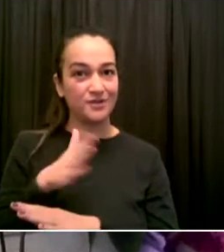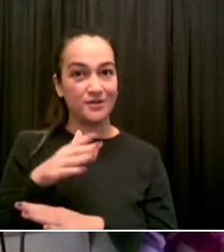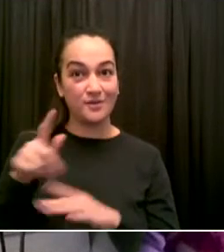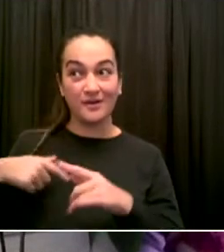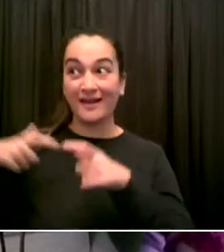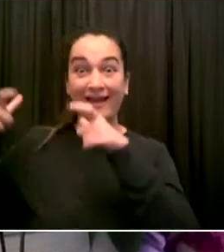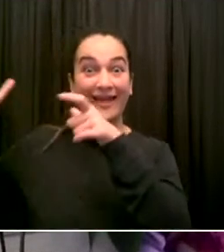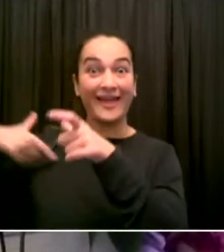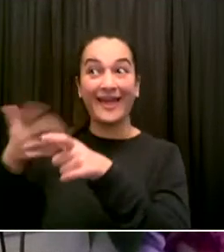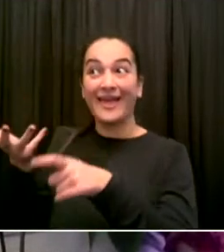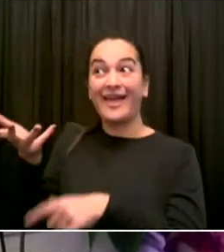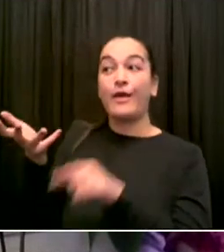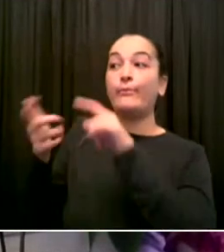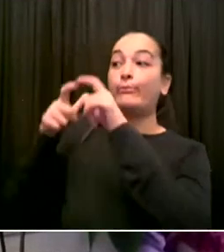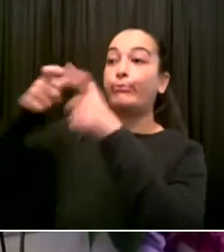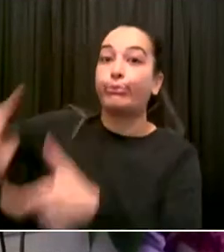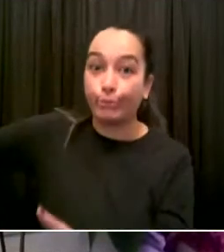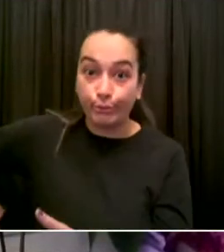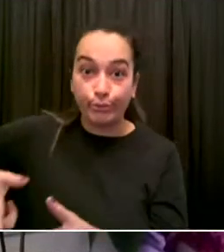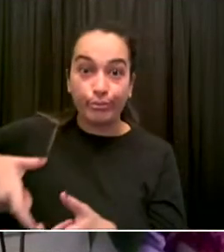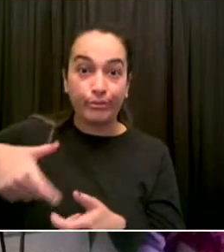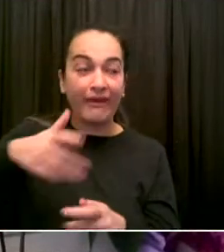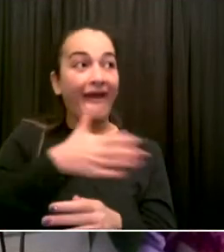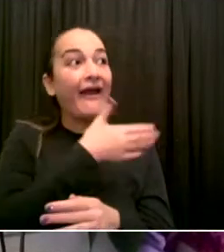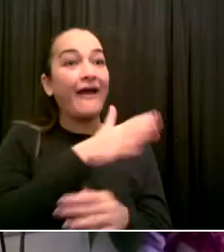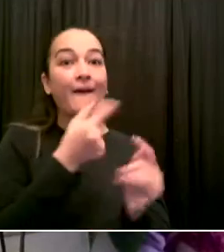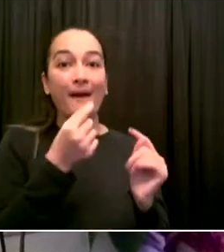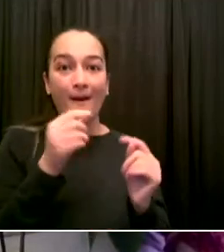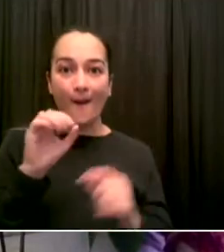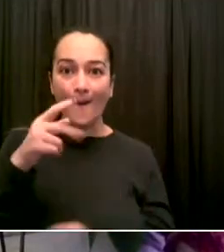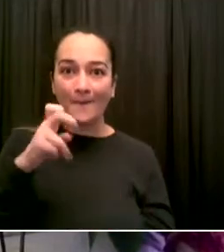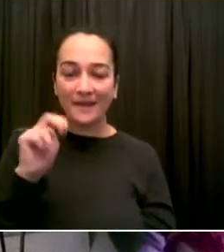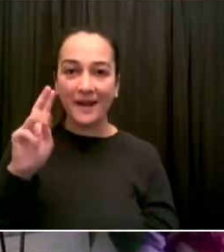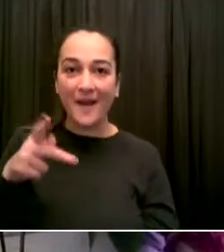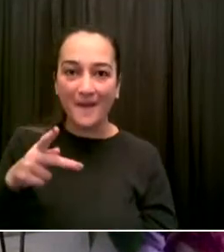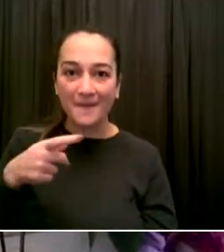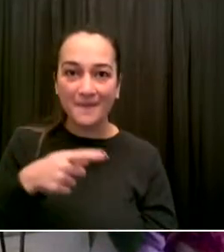THE AUDIENCE JUST WENT